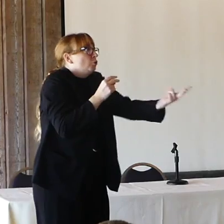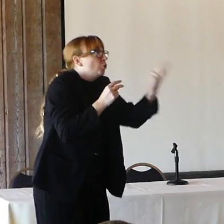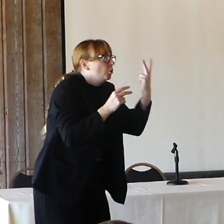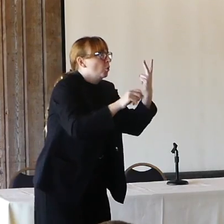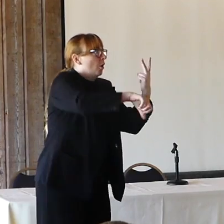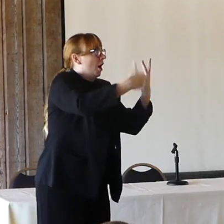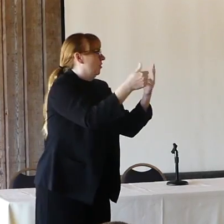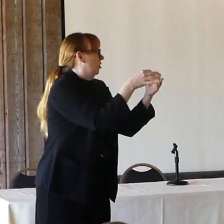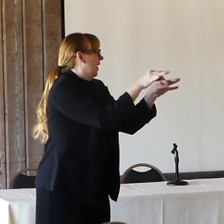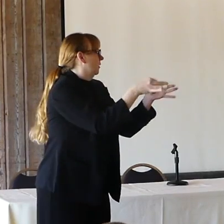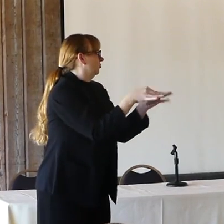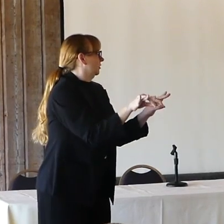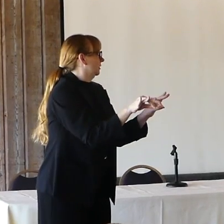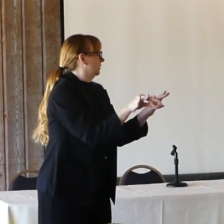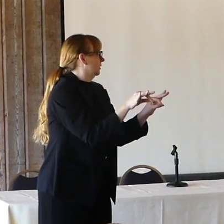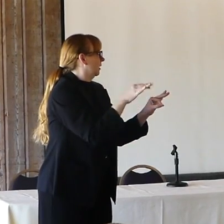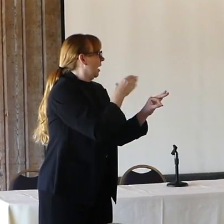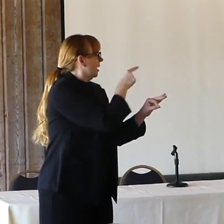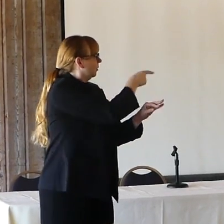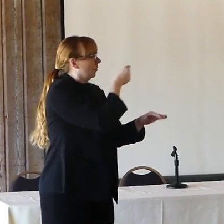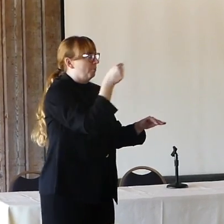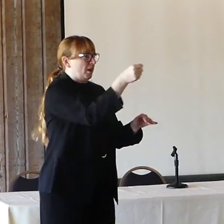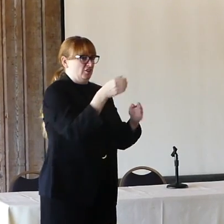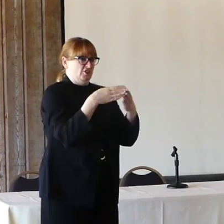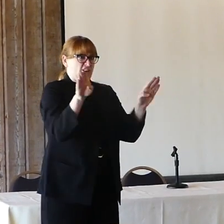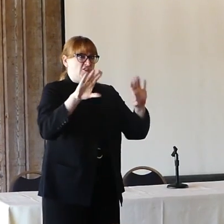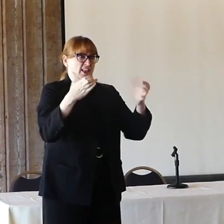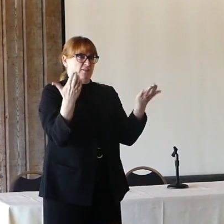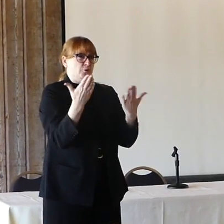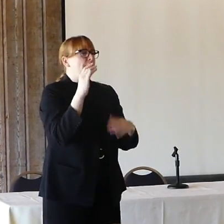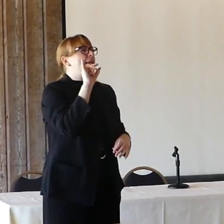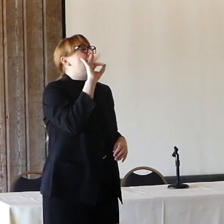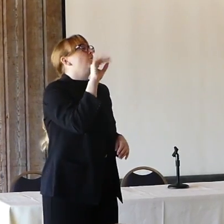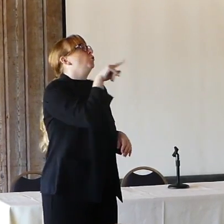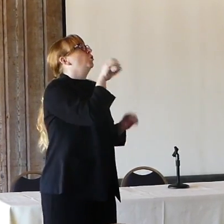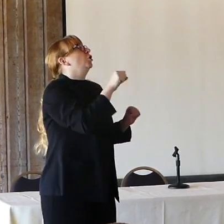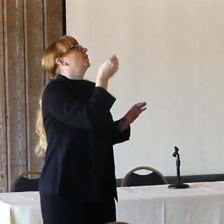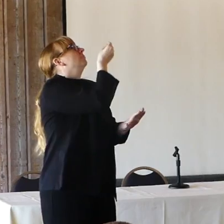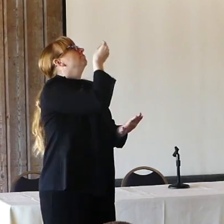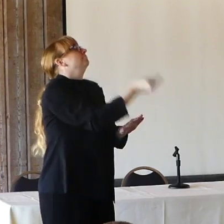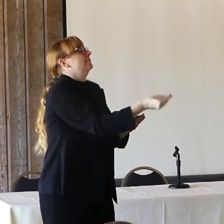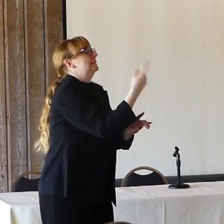for you , especially learning two other languages and also being put in a general classroom.